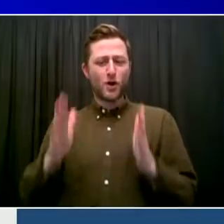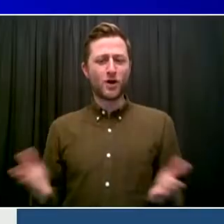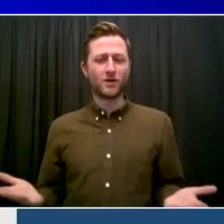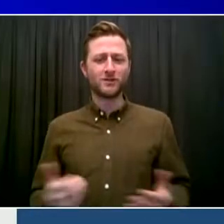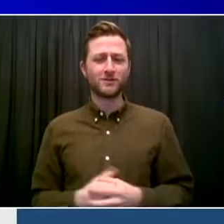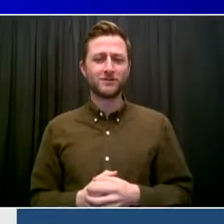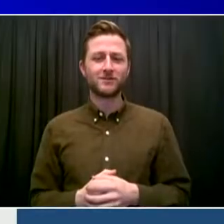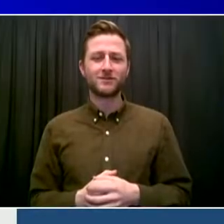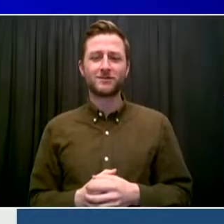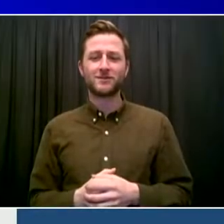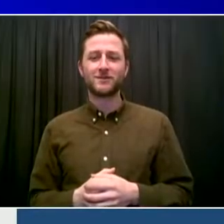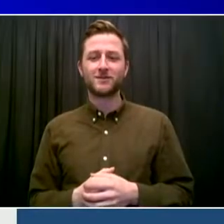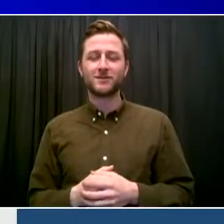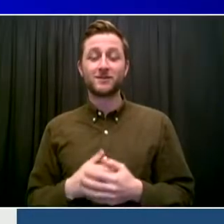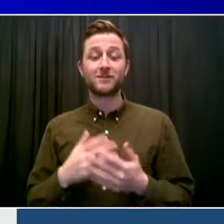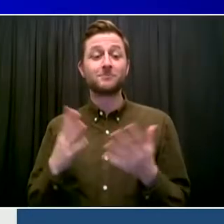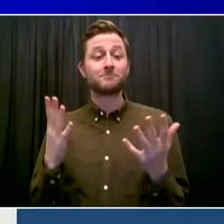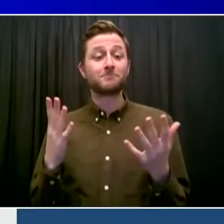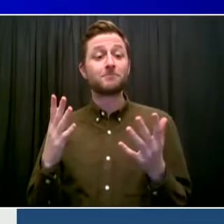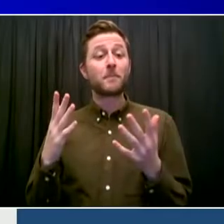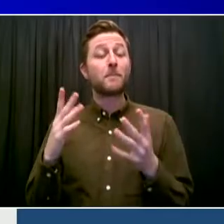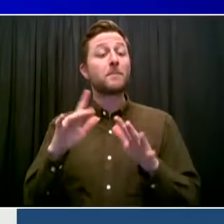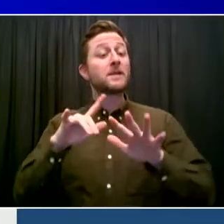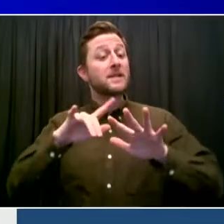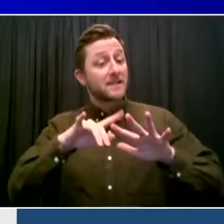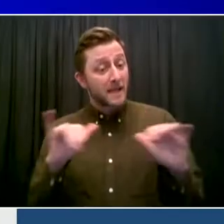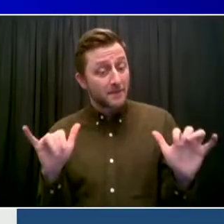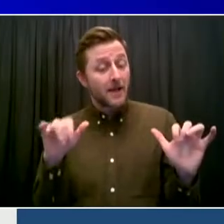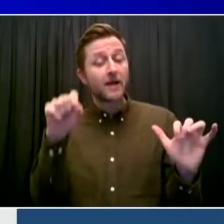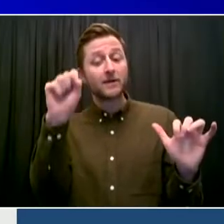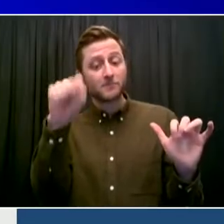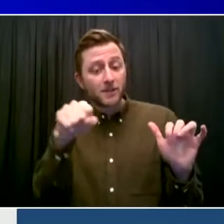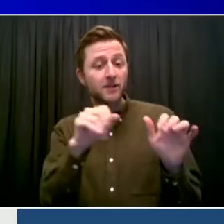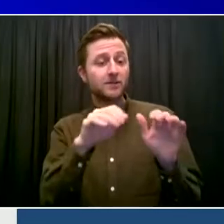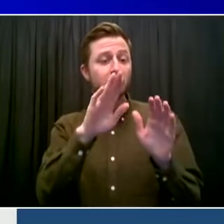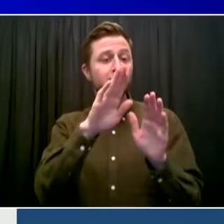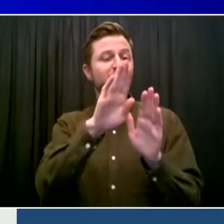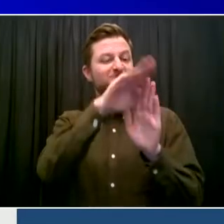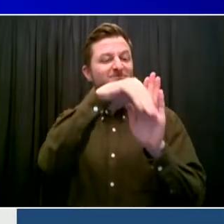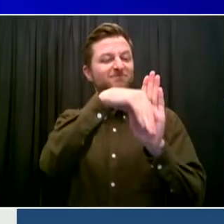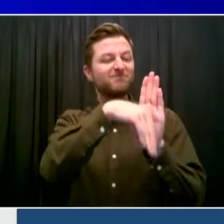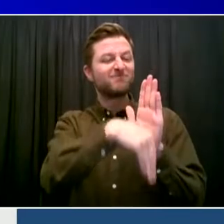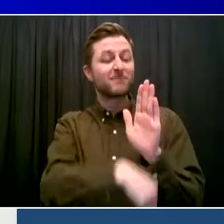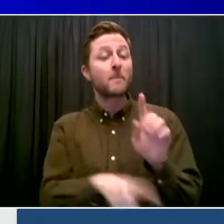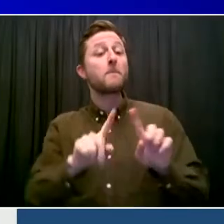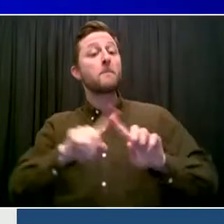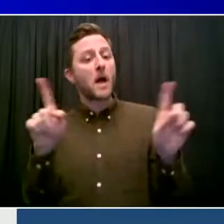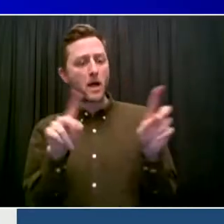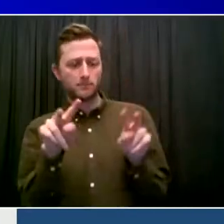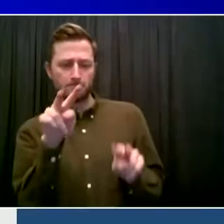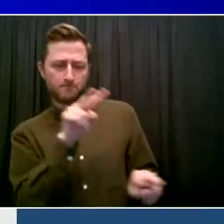GOING TO WIN BECAUSE WE ARE